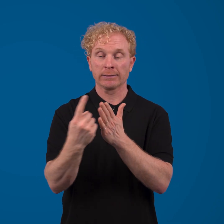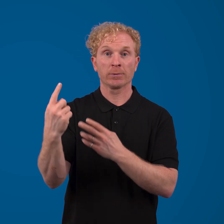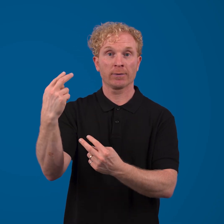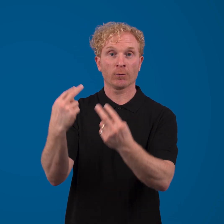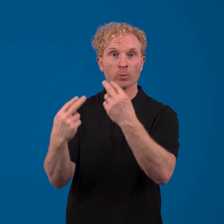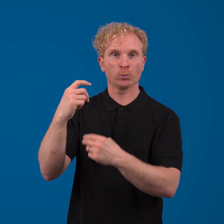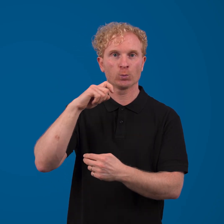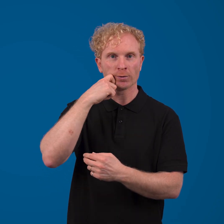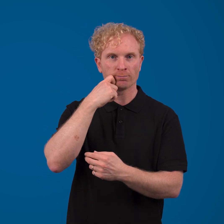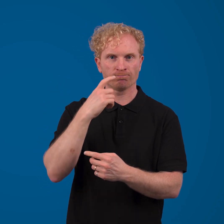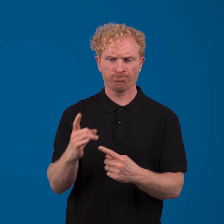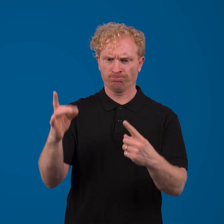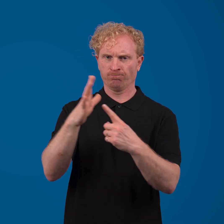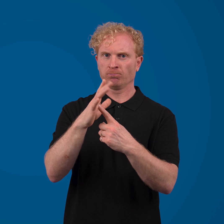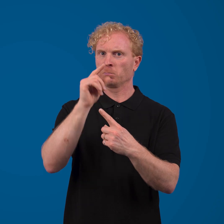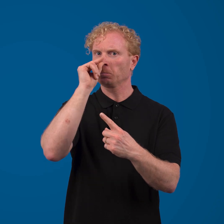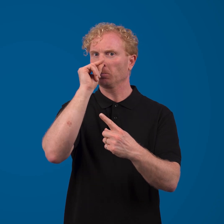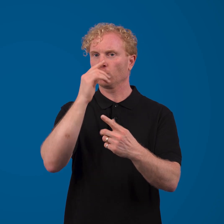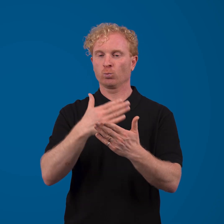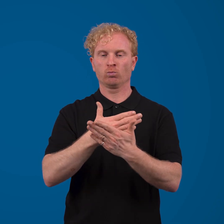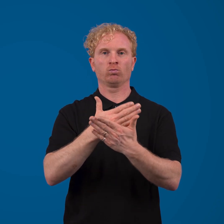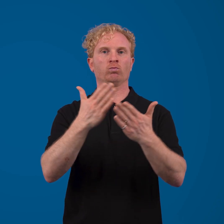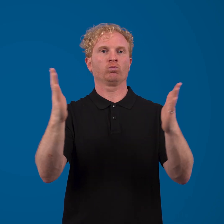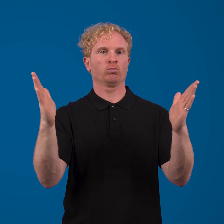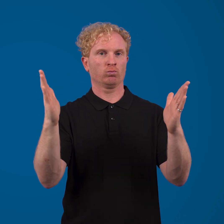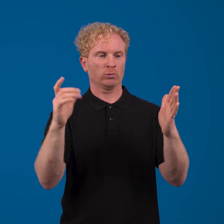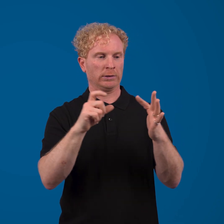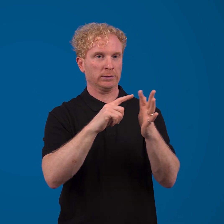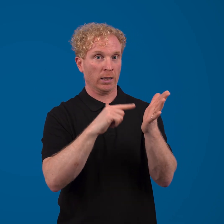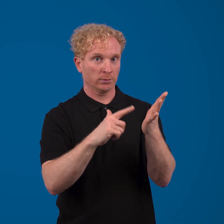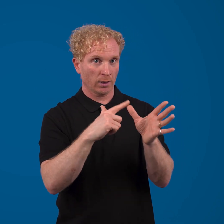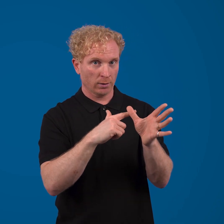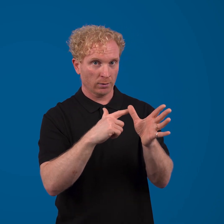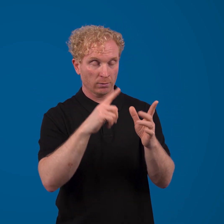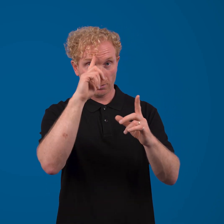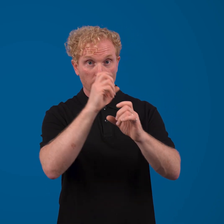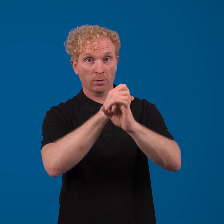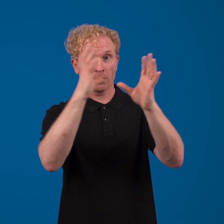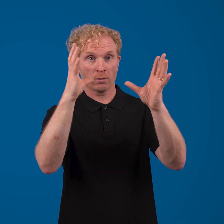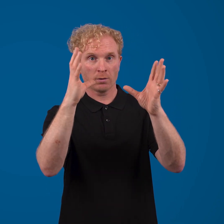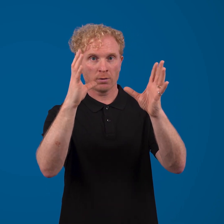The Independent Evaluation will have the potential for a wider range of data and insights,